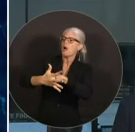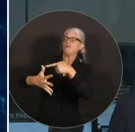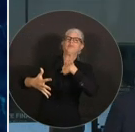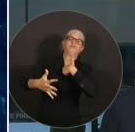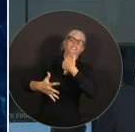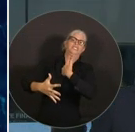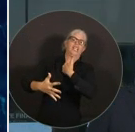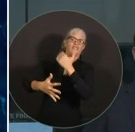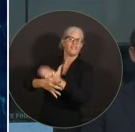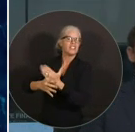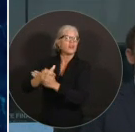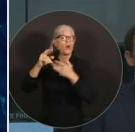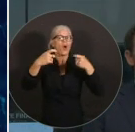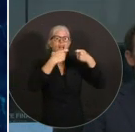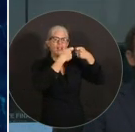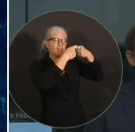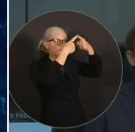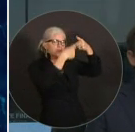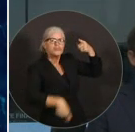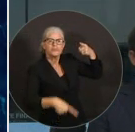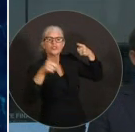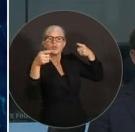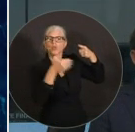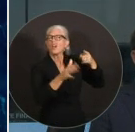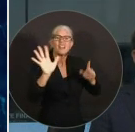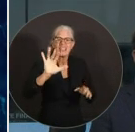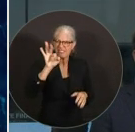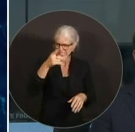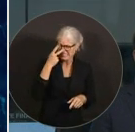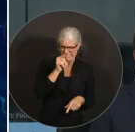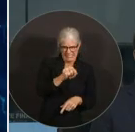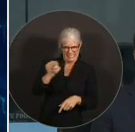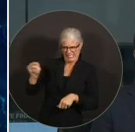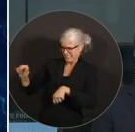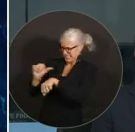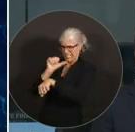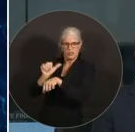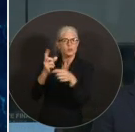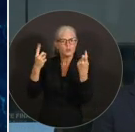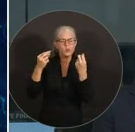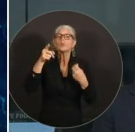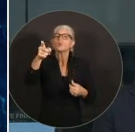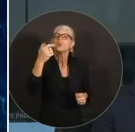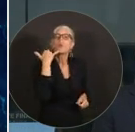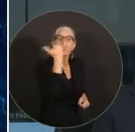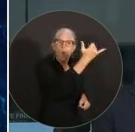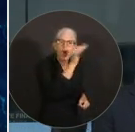FALLEN TREES OR POWER LINES. IF YOU SEE A DANGEROUS CONDITION, PLEASE REPORT TO